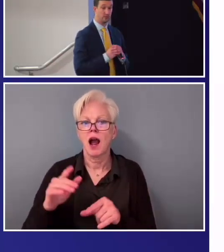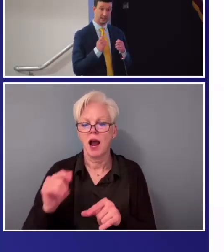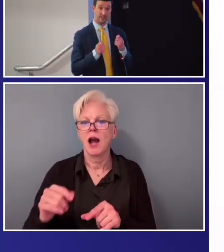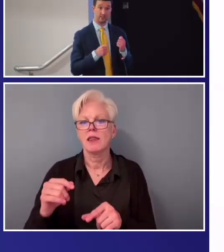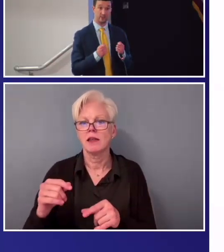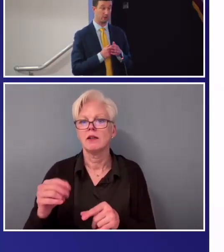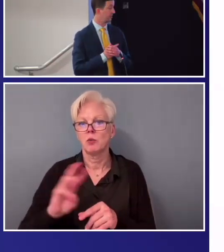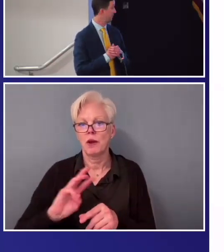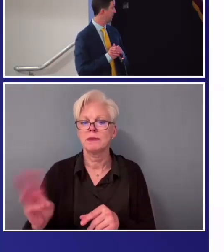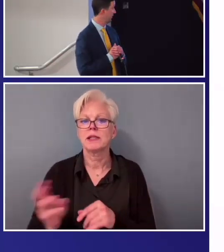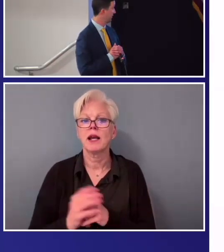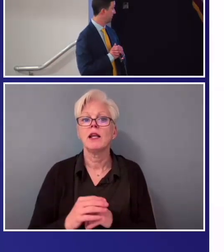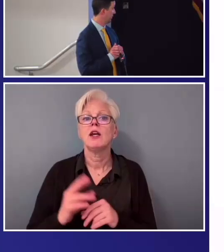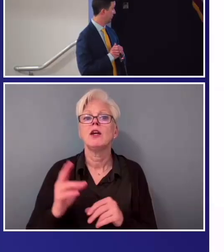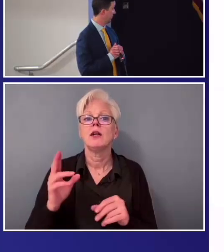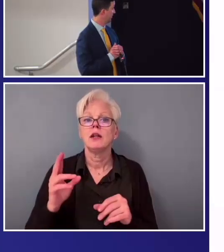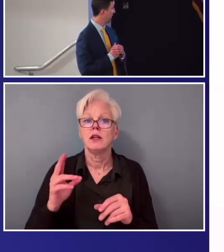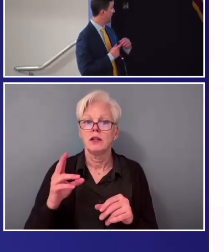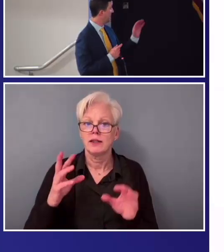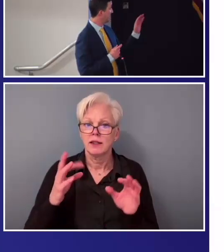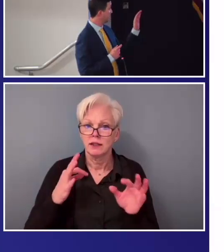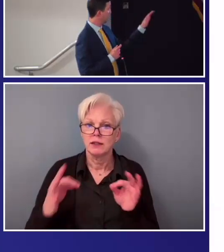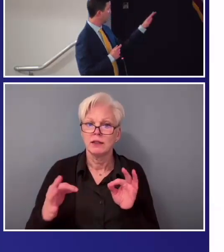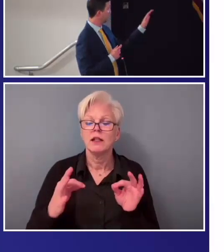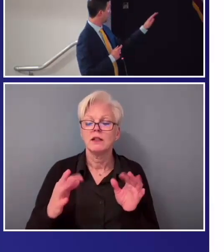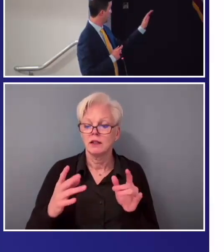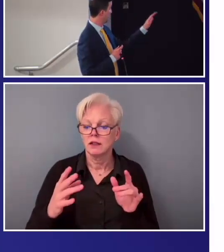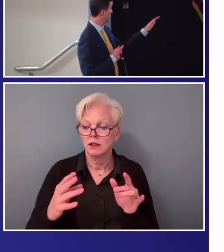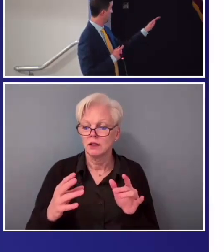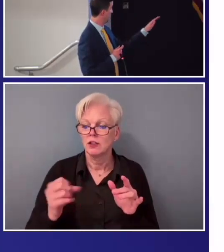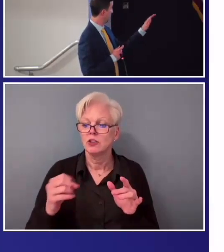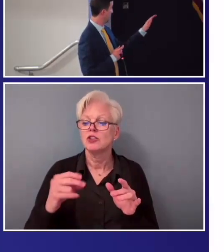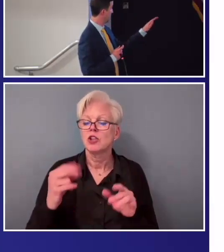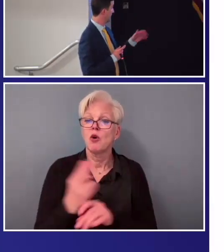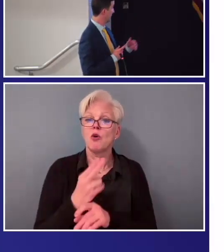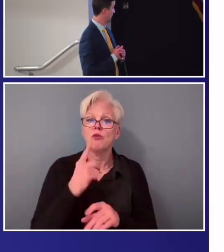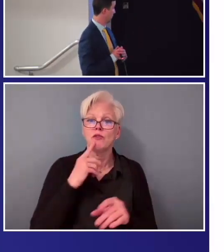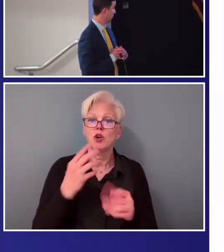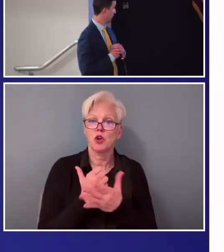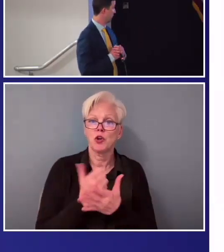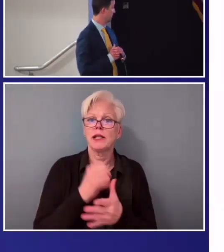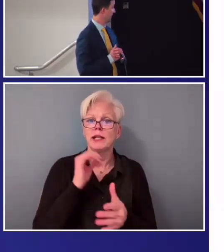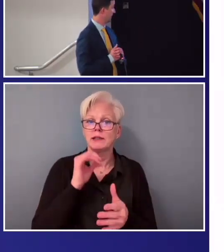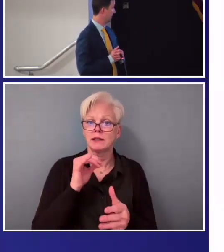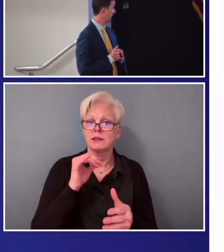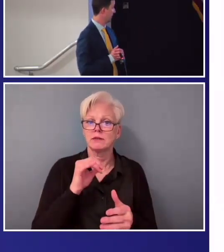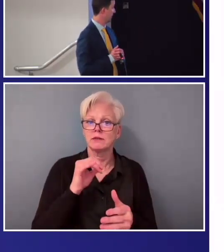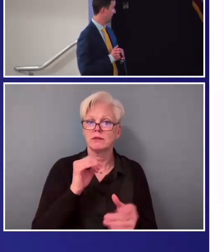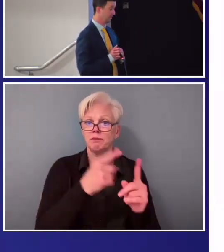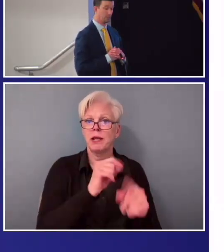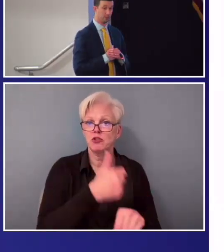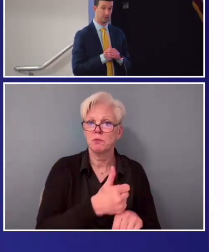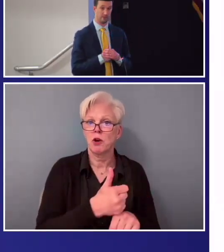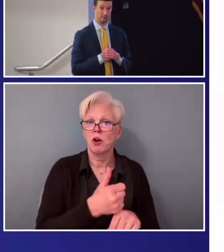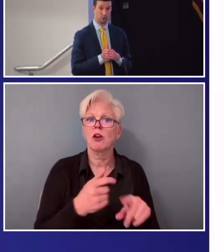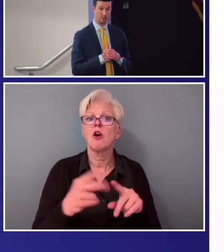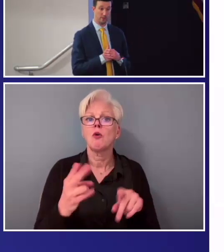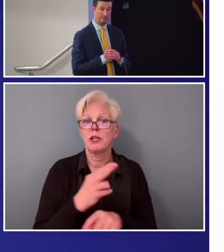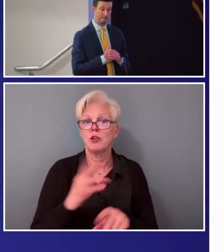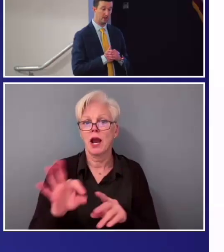to calculate the earnings metrics in the benchmarks is option number two, personal income from wages, salary, and income from self-employment.